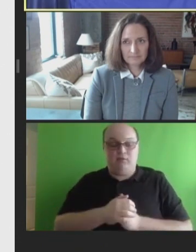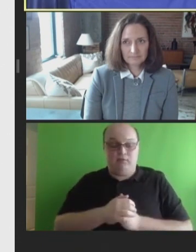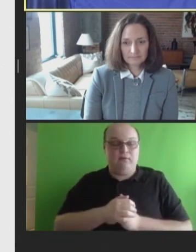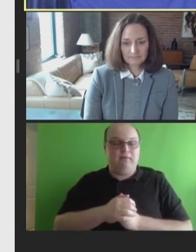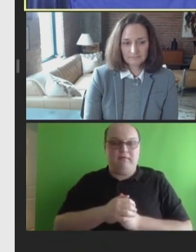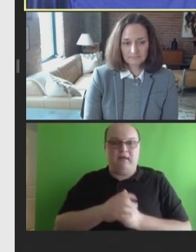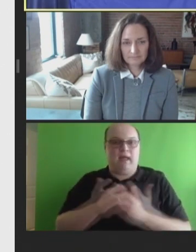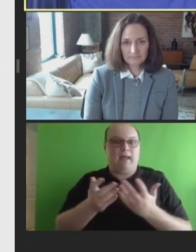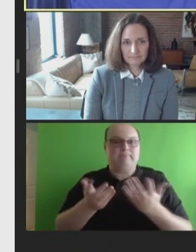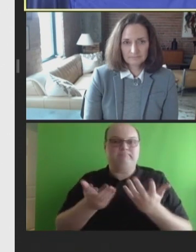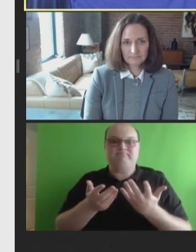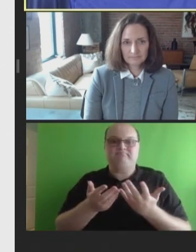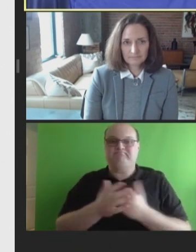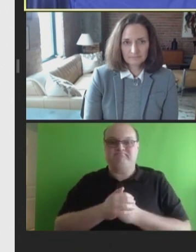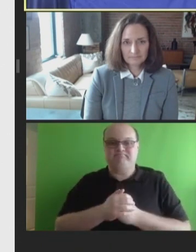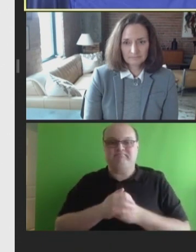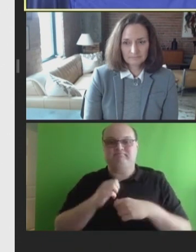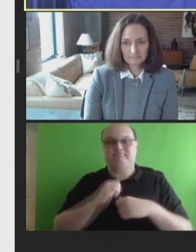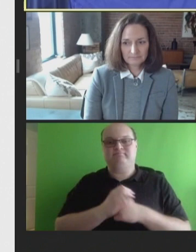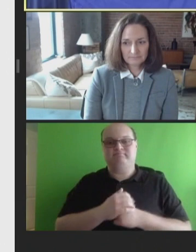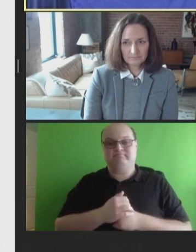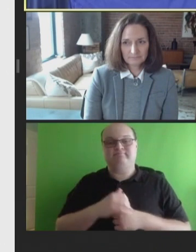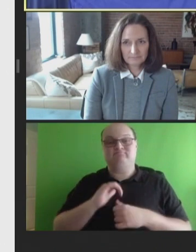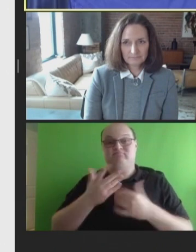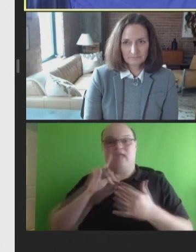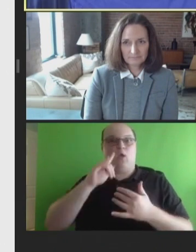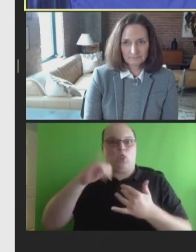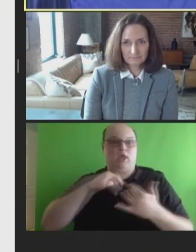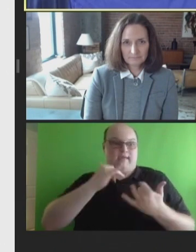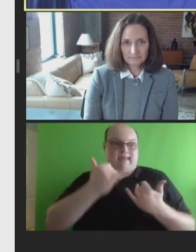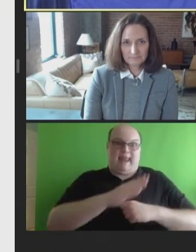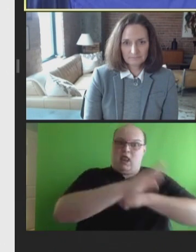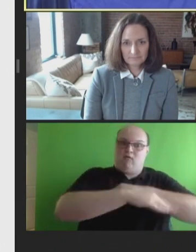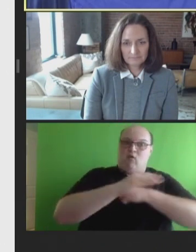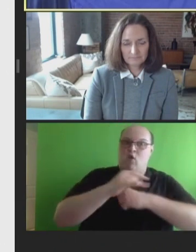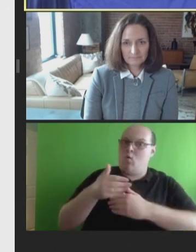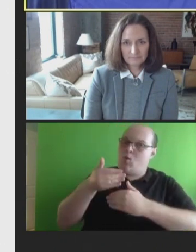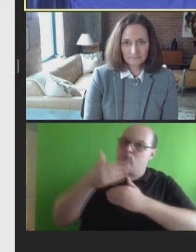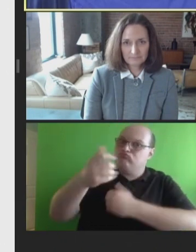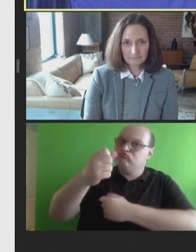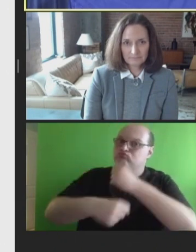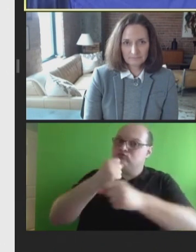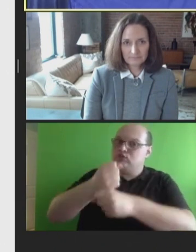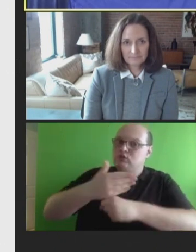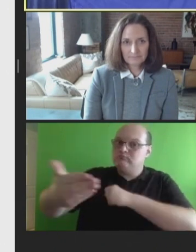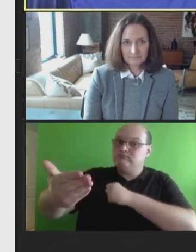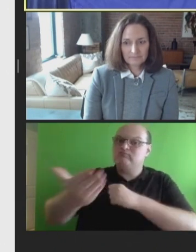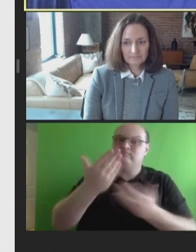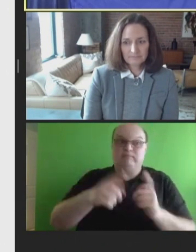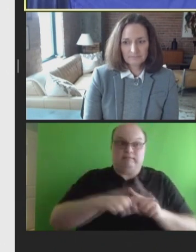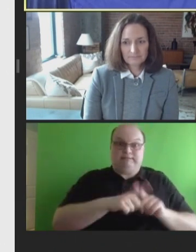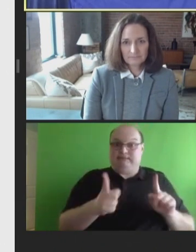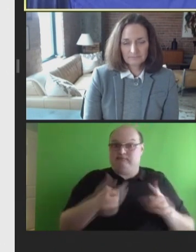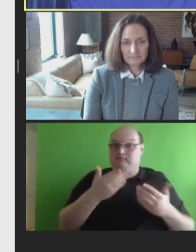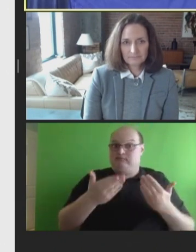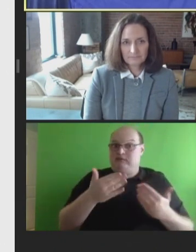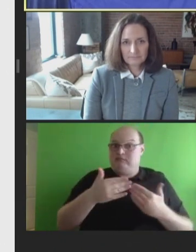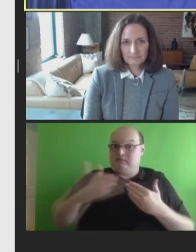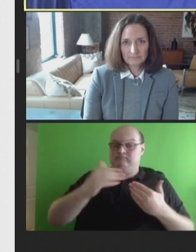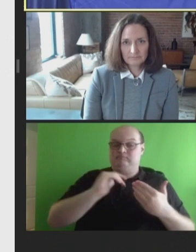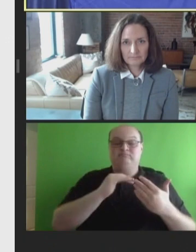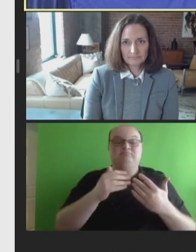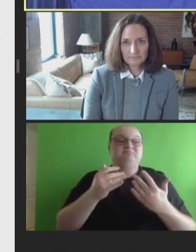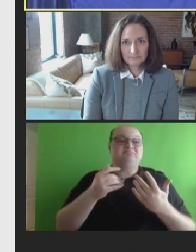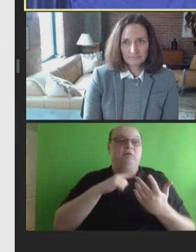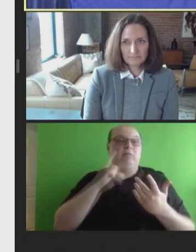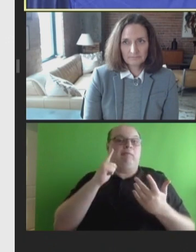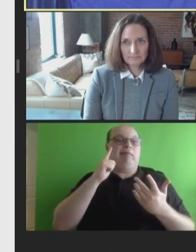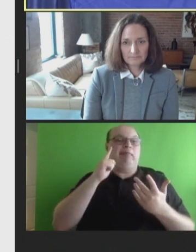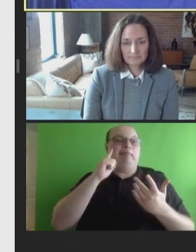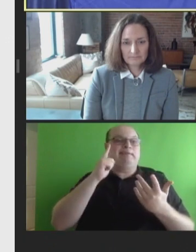what it looks like this season versus future seasons may be different. And so, I think we need